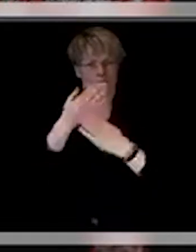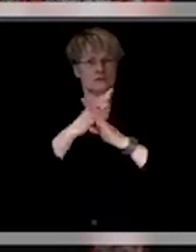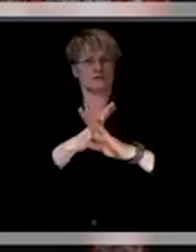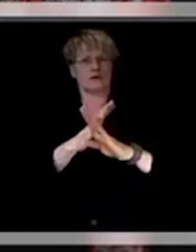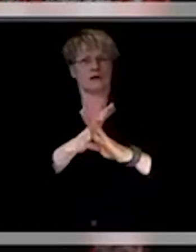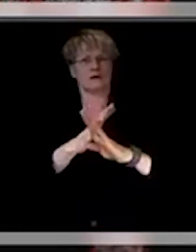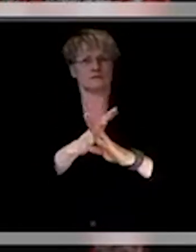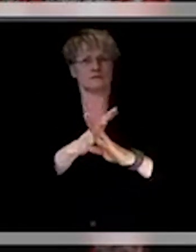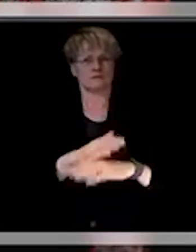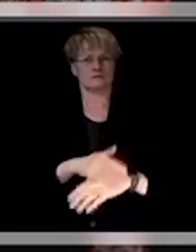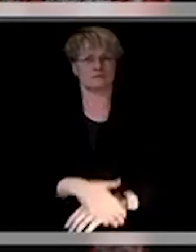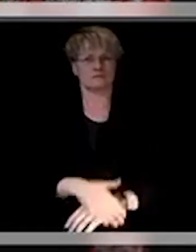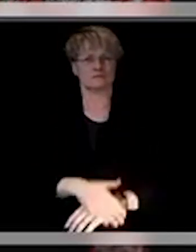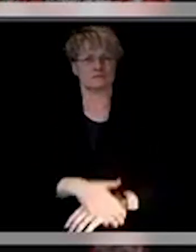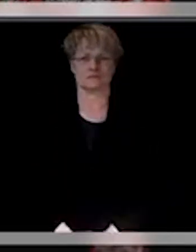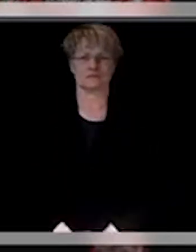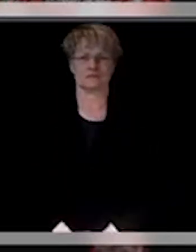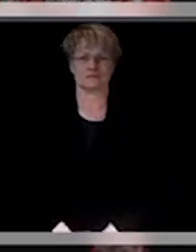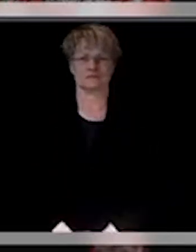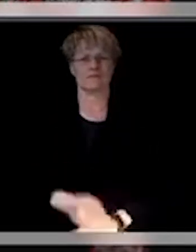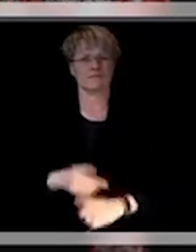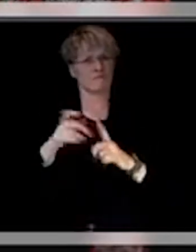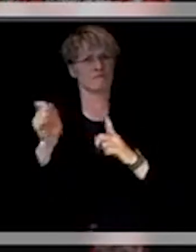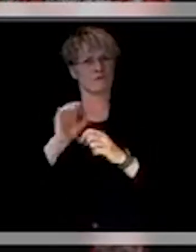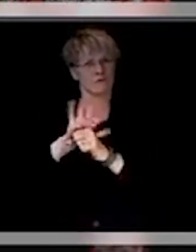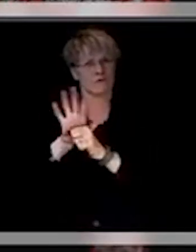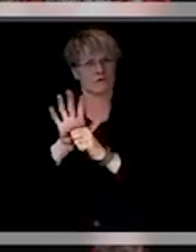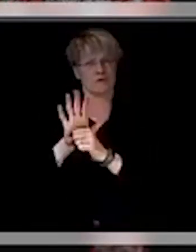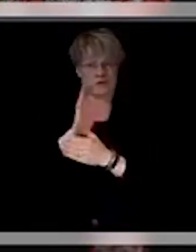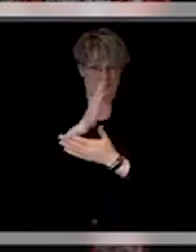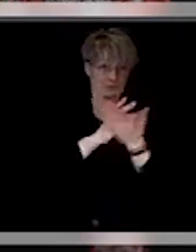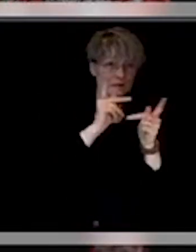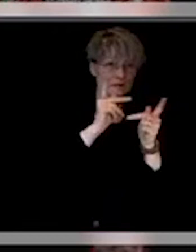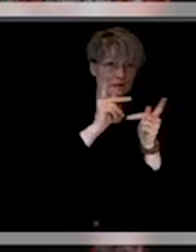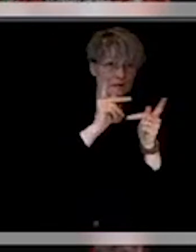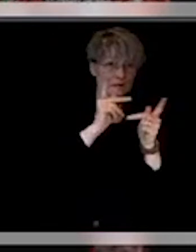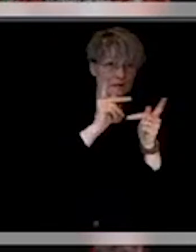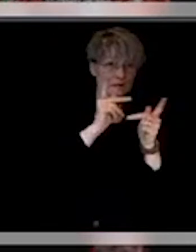stay in touch with what's happening more than others and so if you're talking to a friend